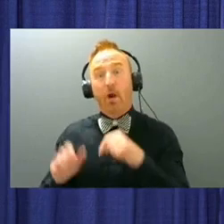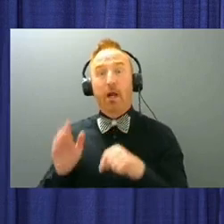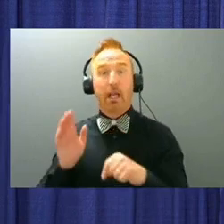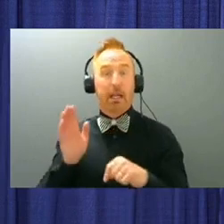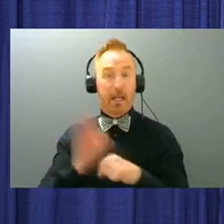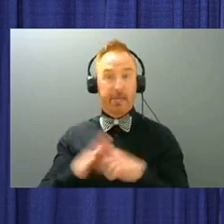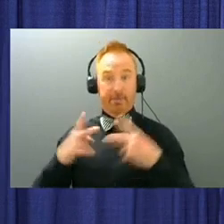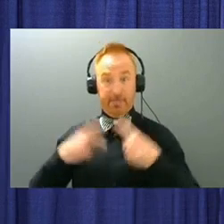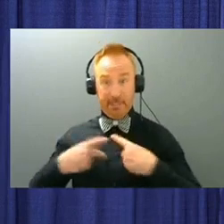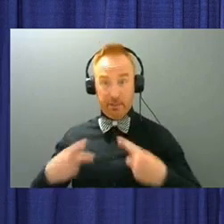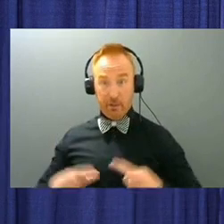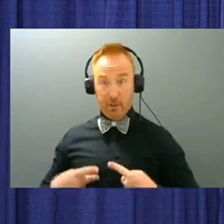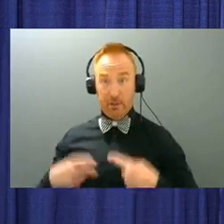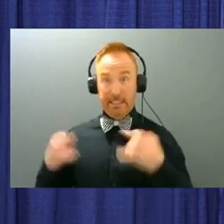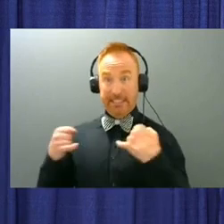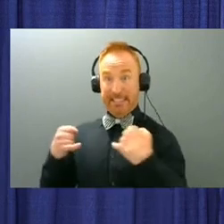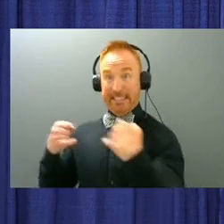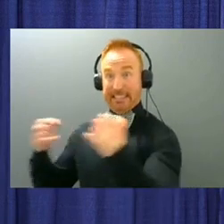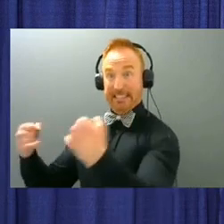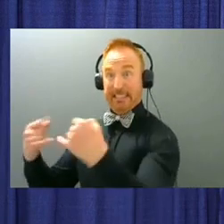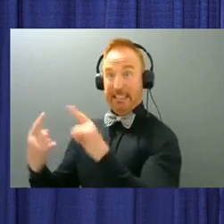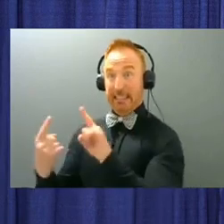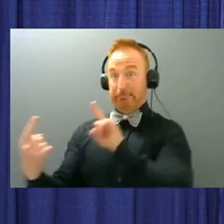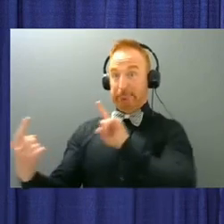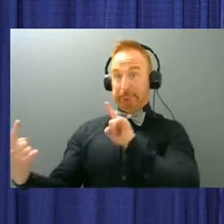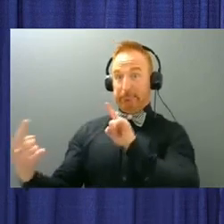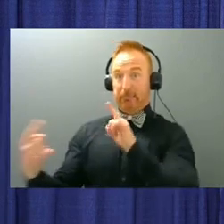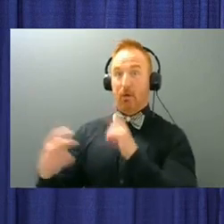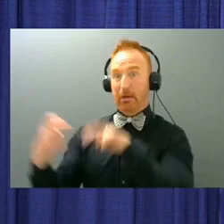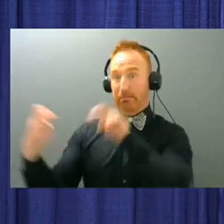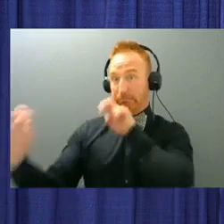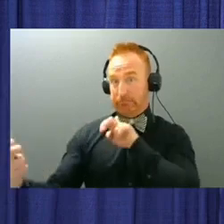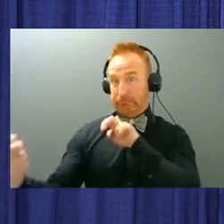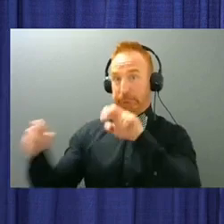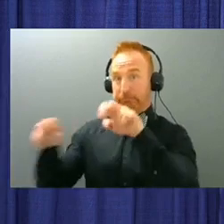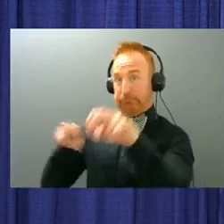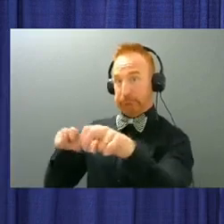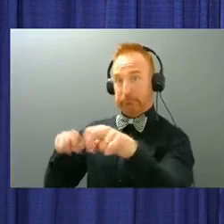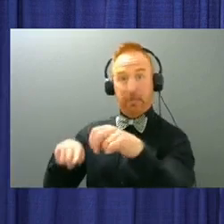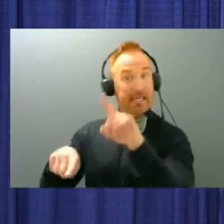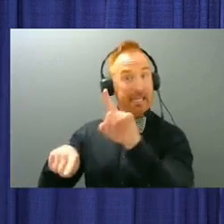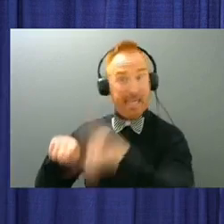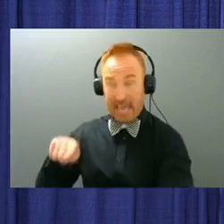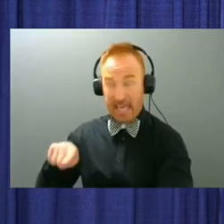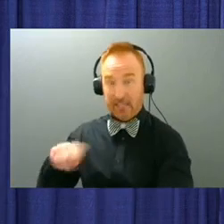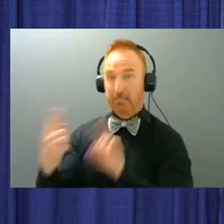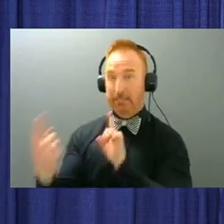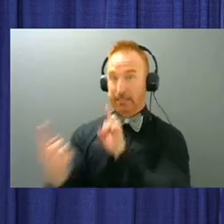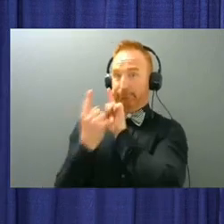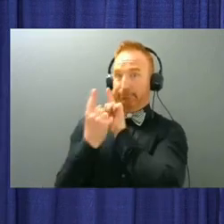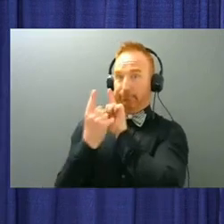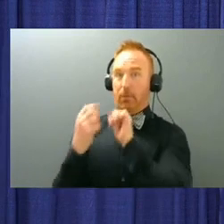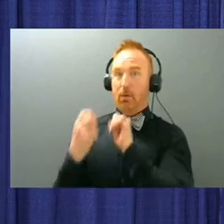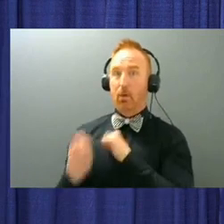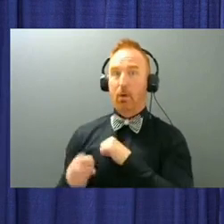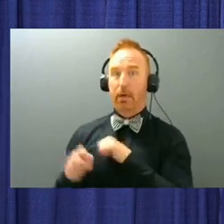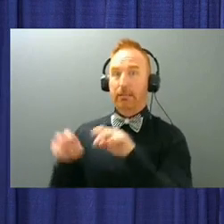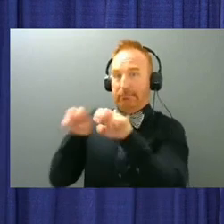should be reserved for those places where physical spacing is not able to be maintained.